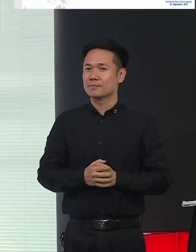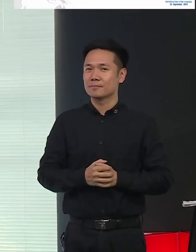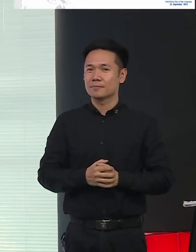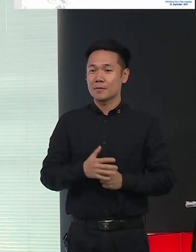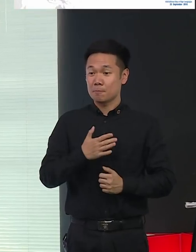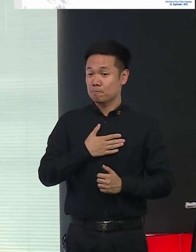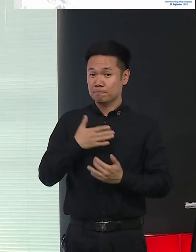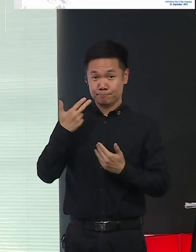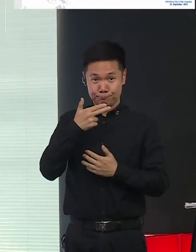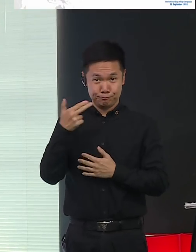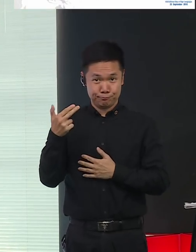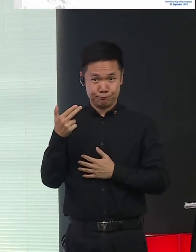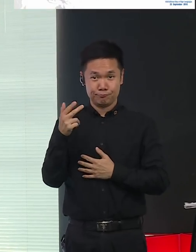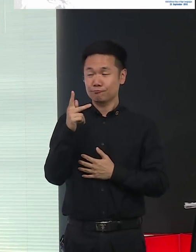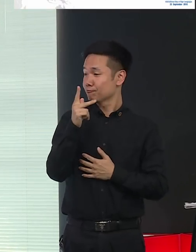Welcome.